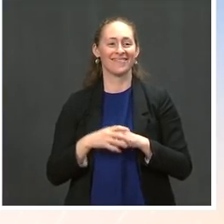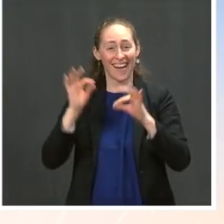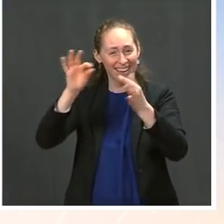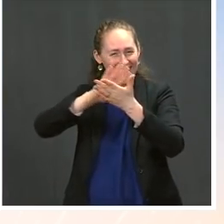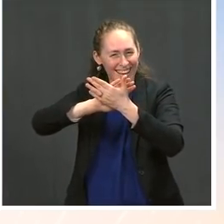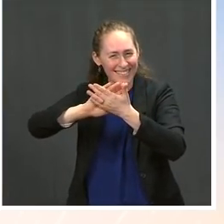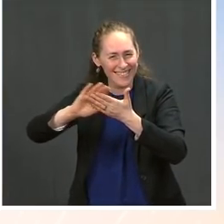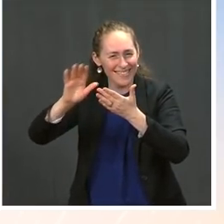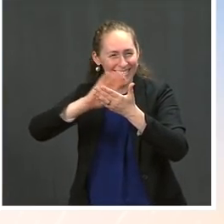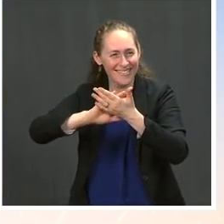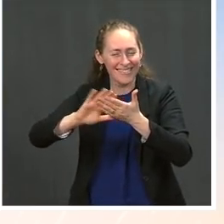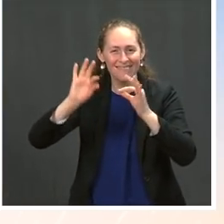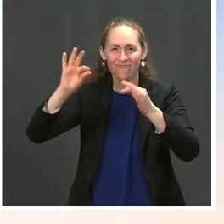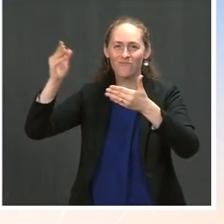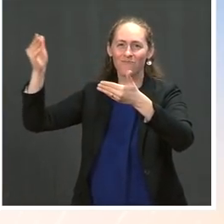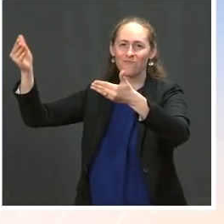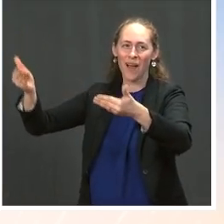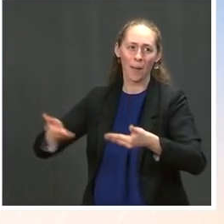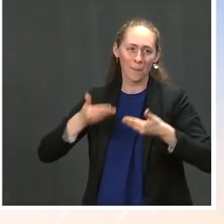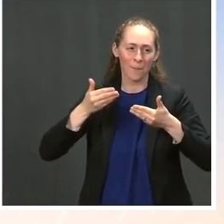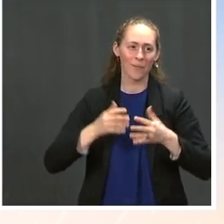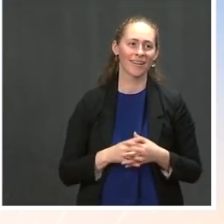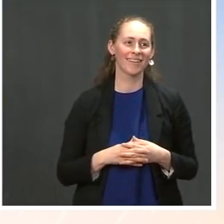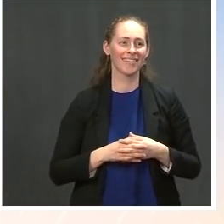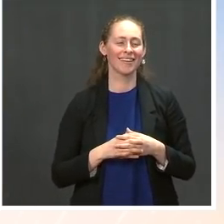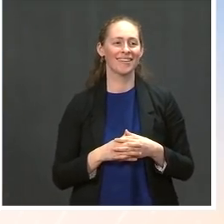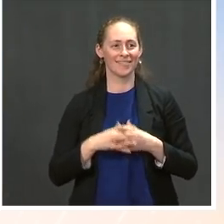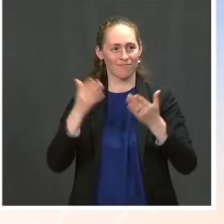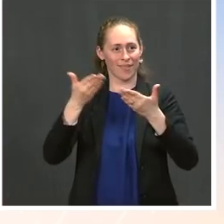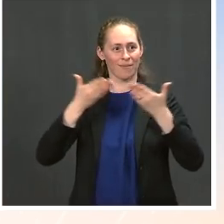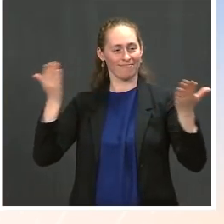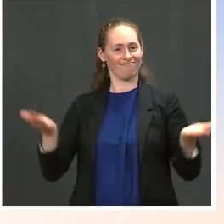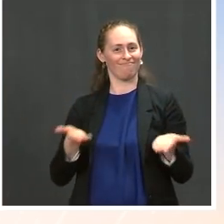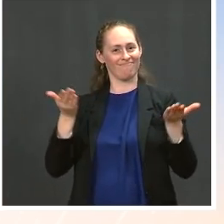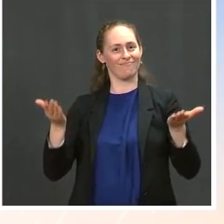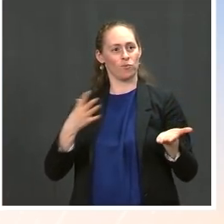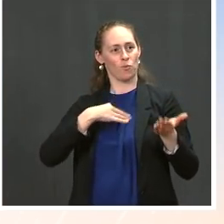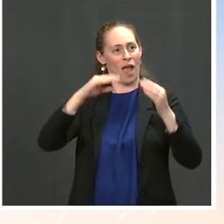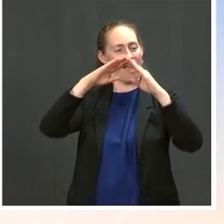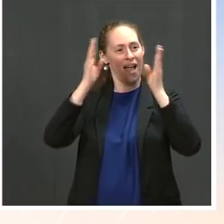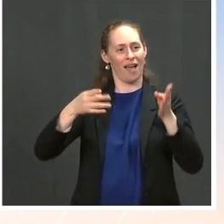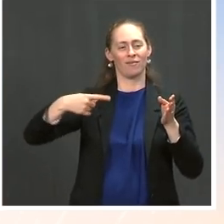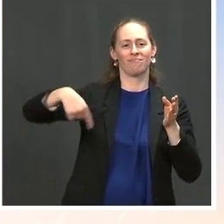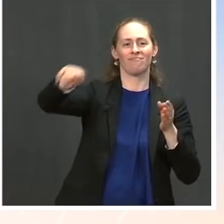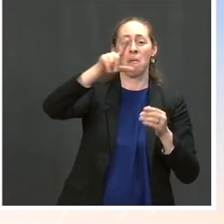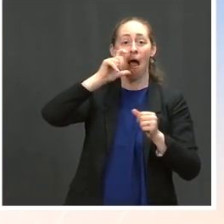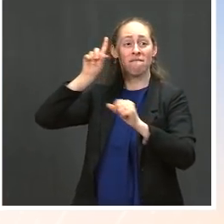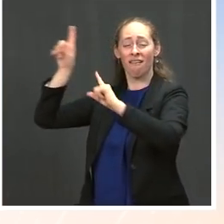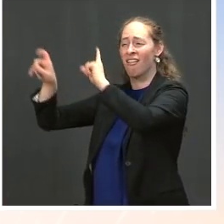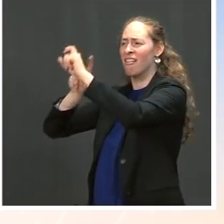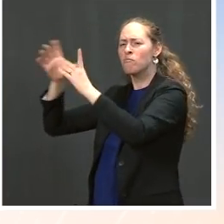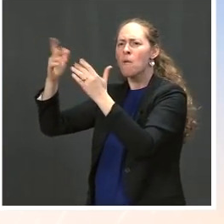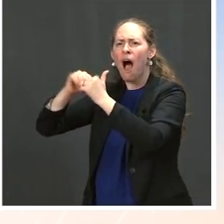So this is the White House Press Corps. They won't ask you questions, but how can we help you? What question do you have for us today?